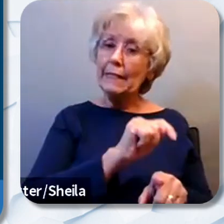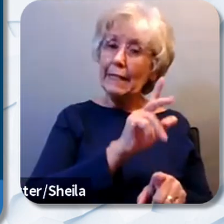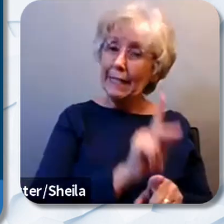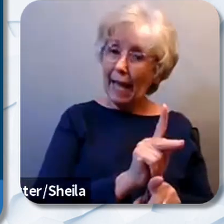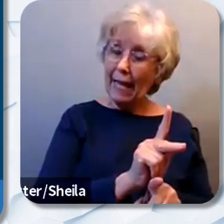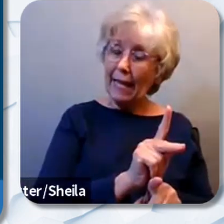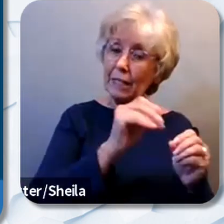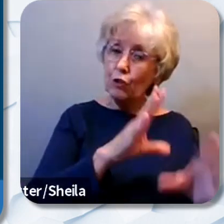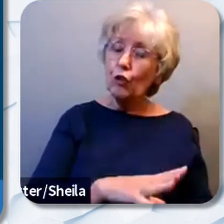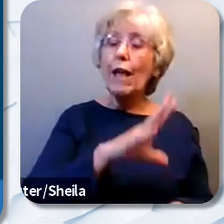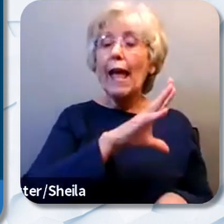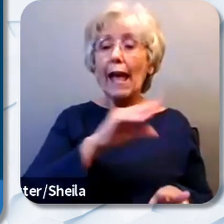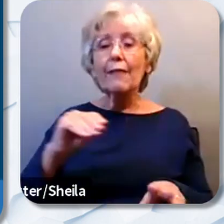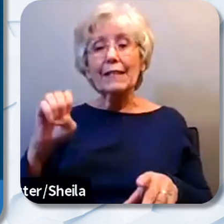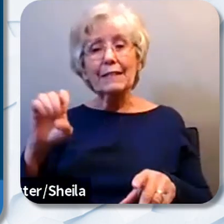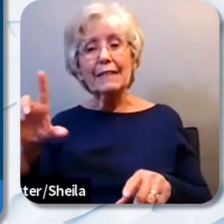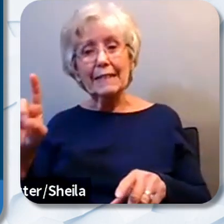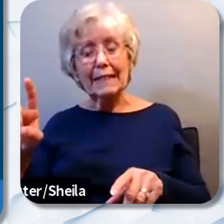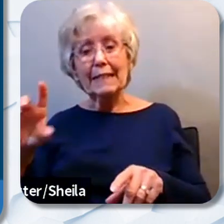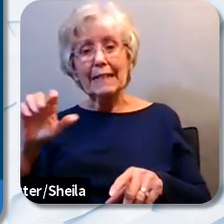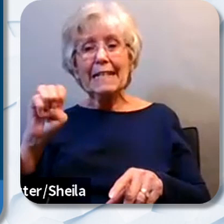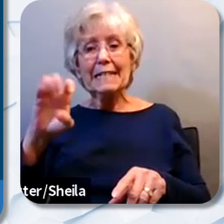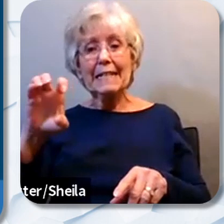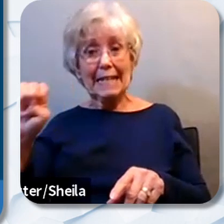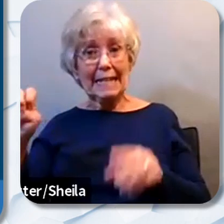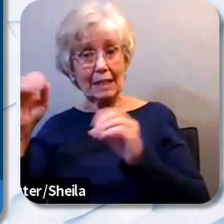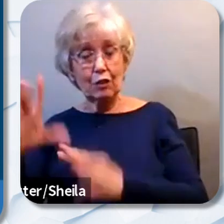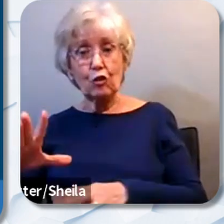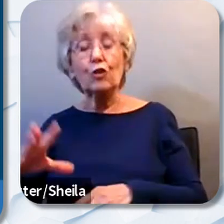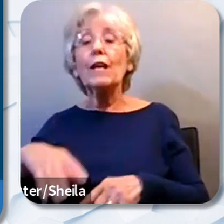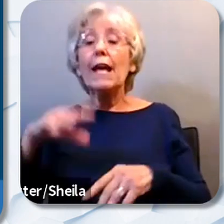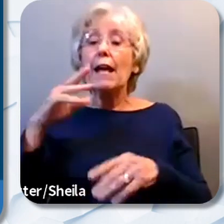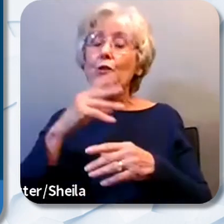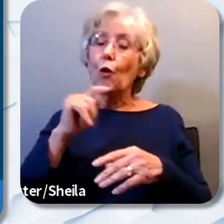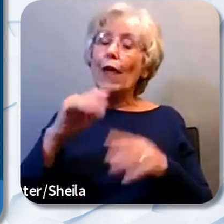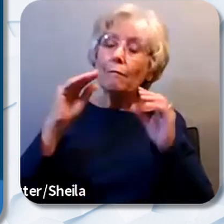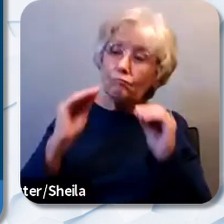teacher co teaching leveraging that expertise. And then alignment of that early learner and